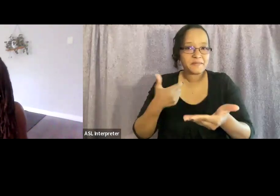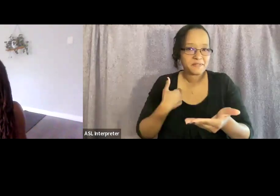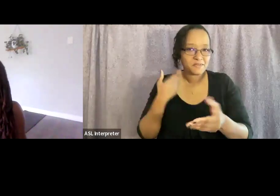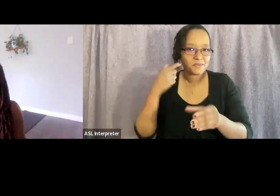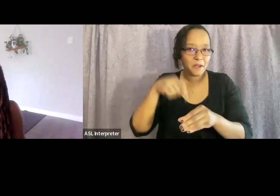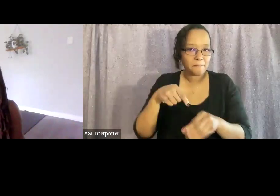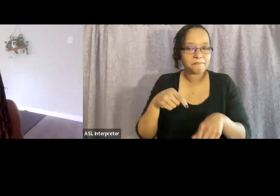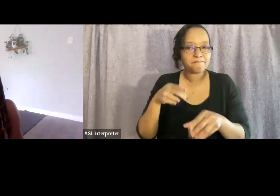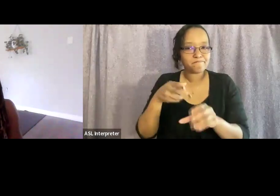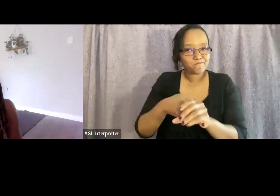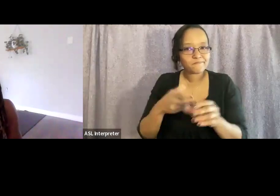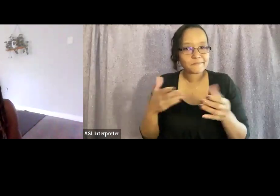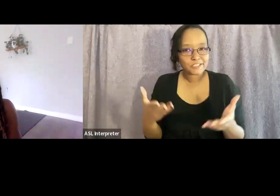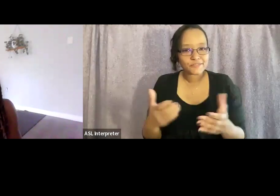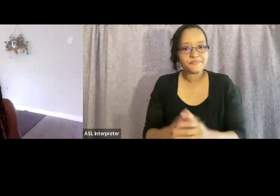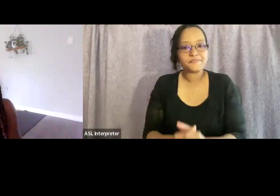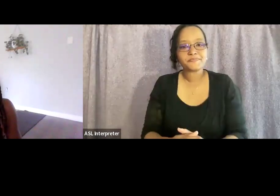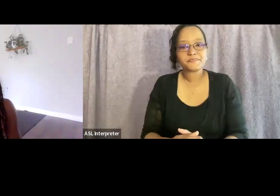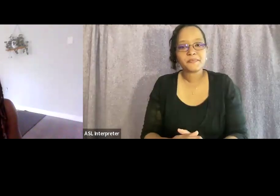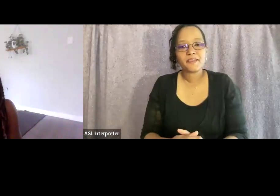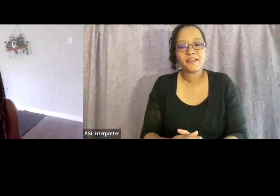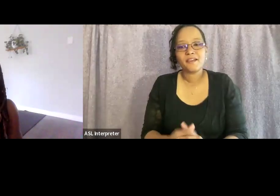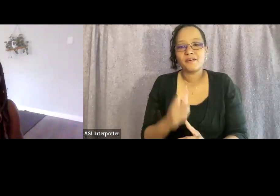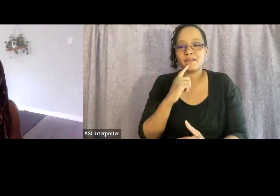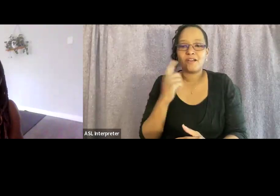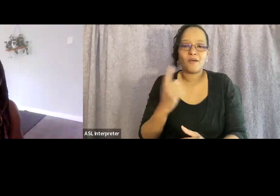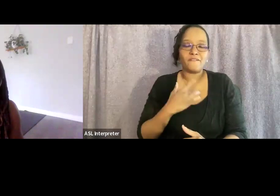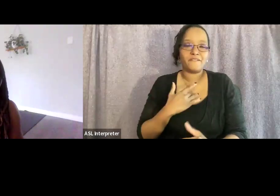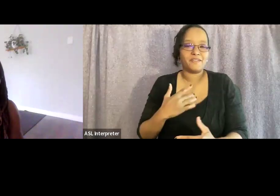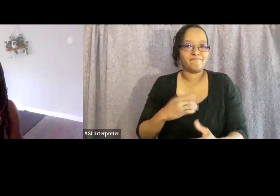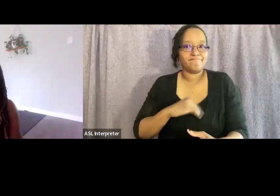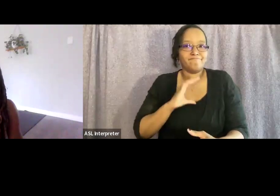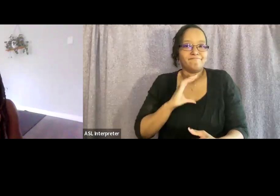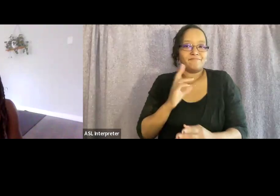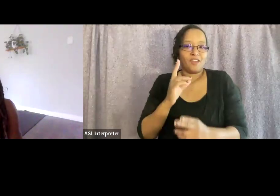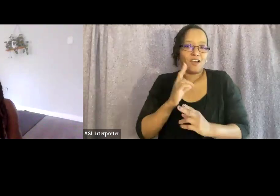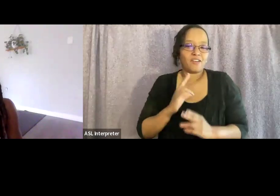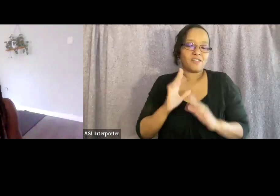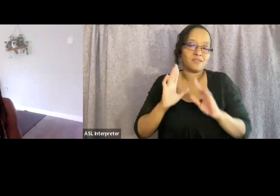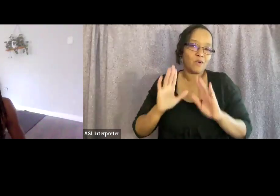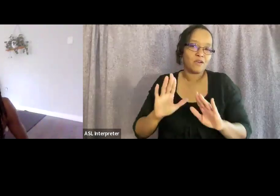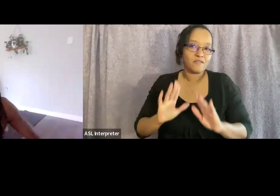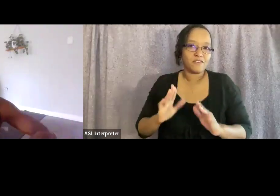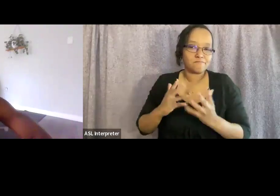It's always so wonderful and an honor to be in community.